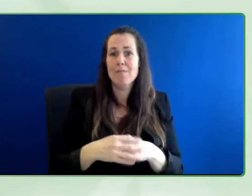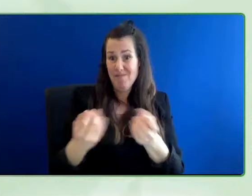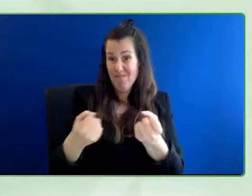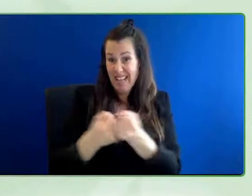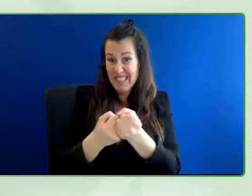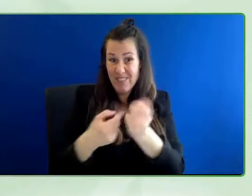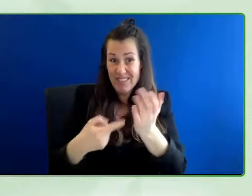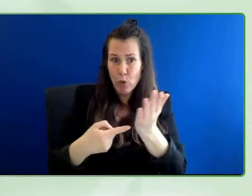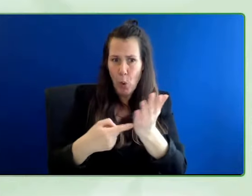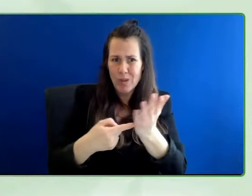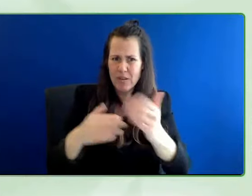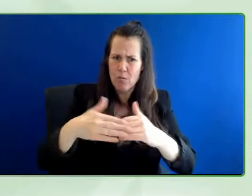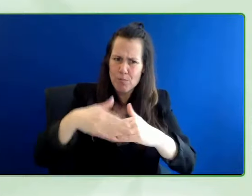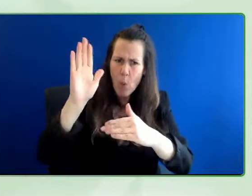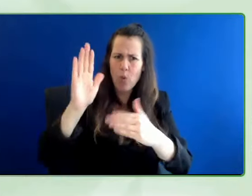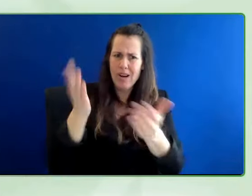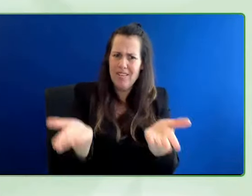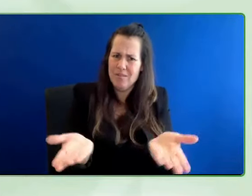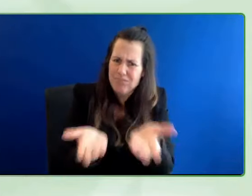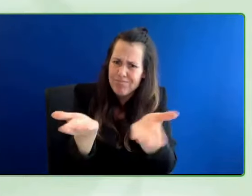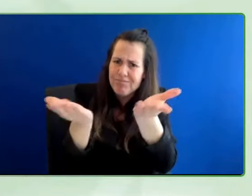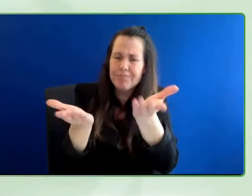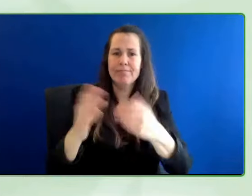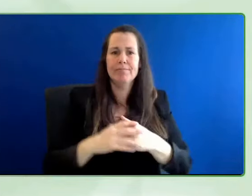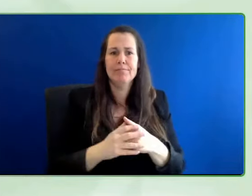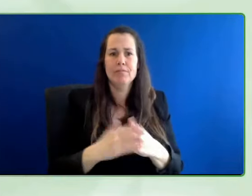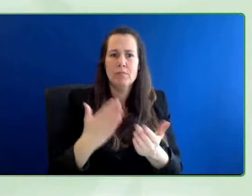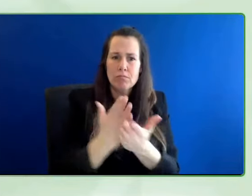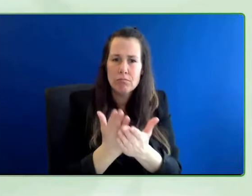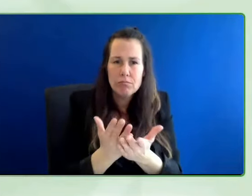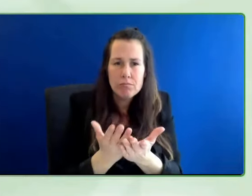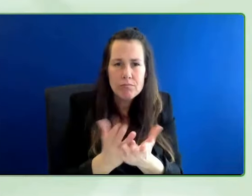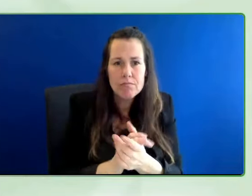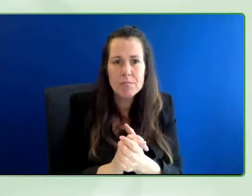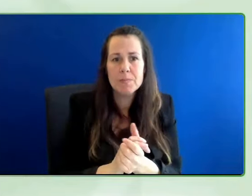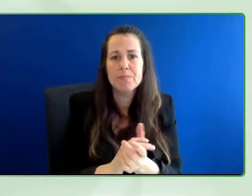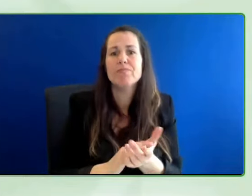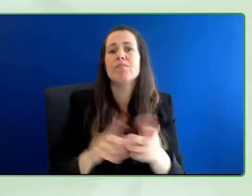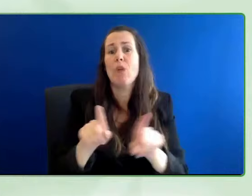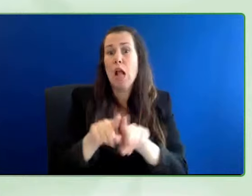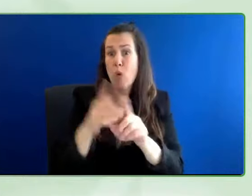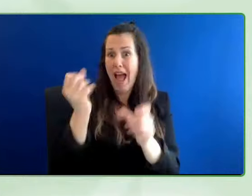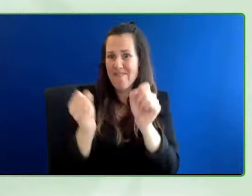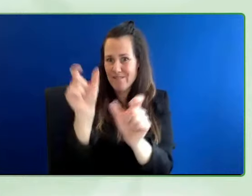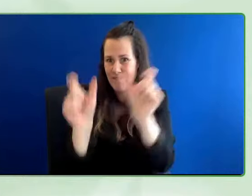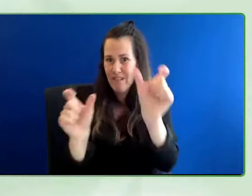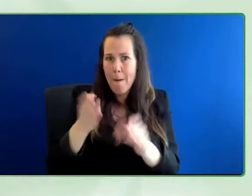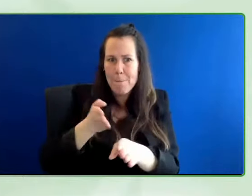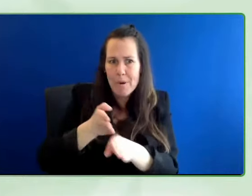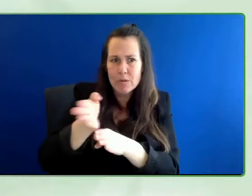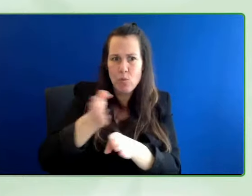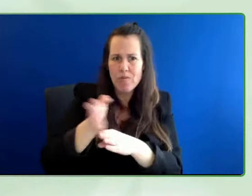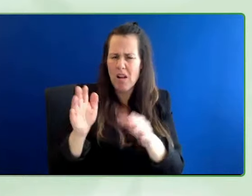of things to do. We will definitely include that in our policies and our plans.